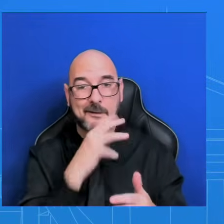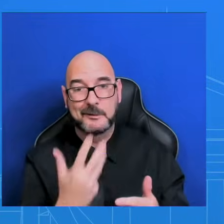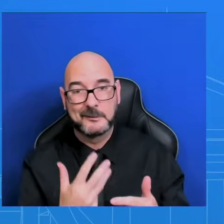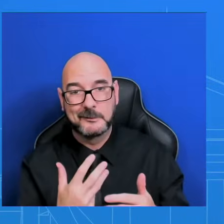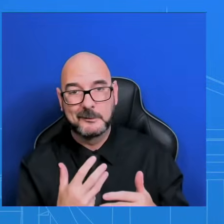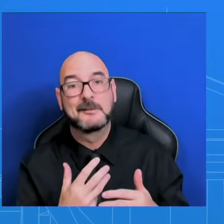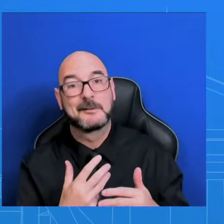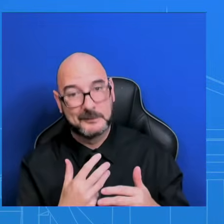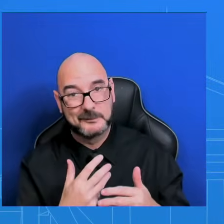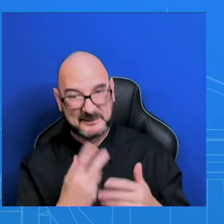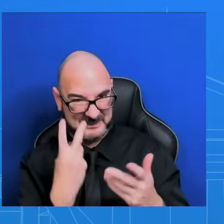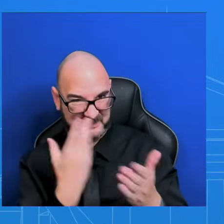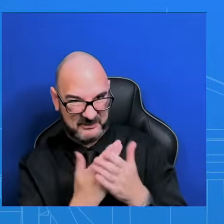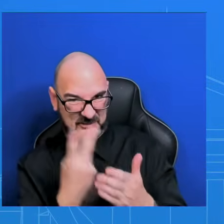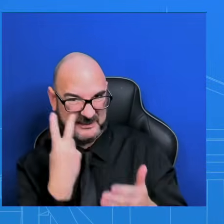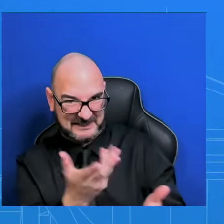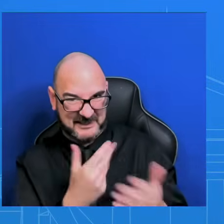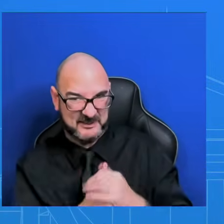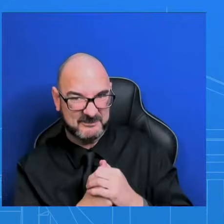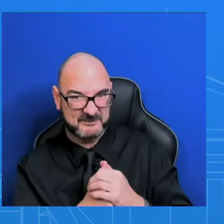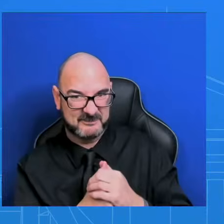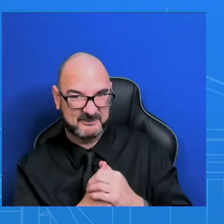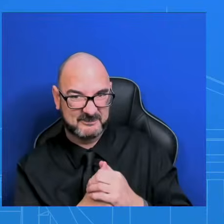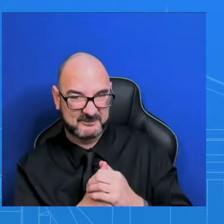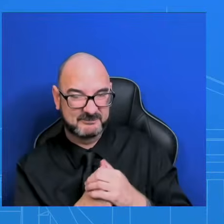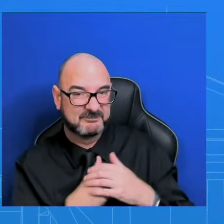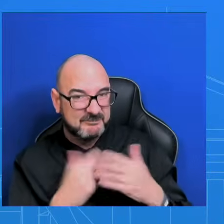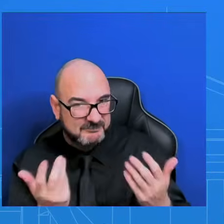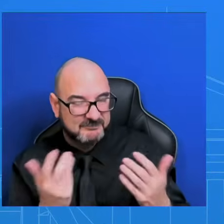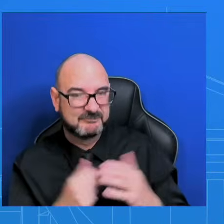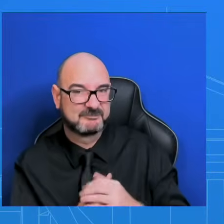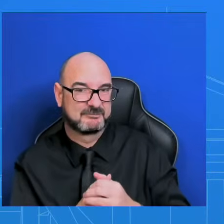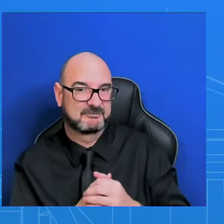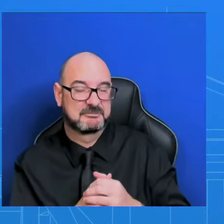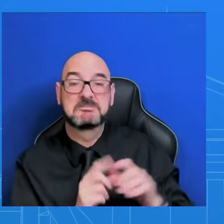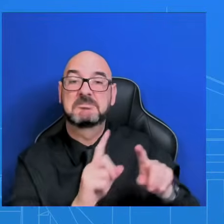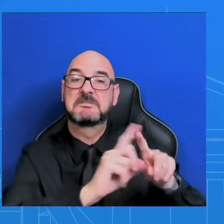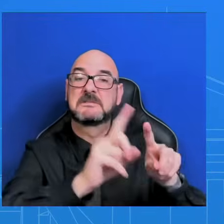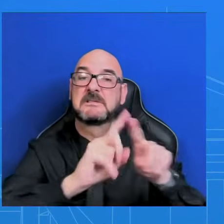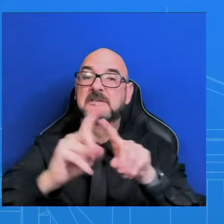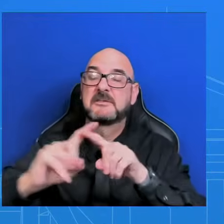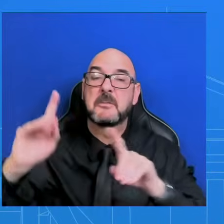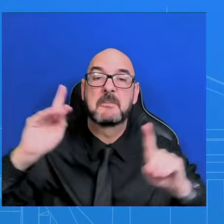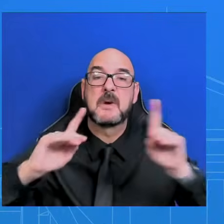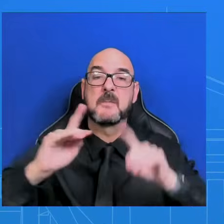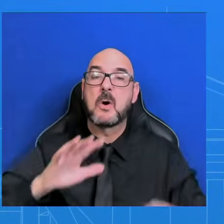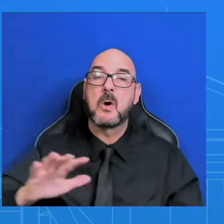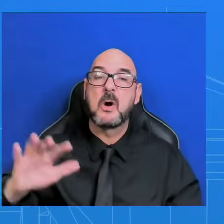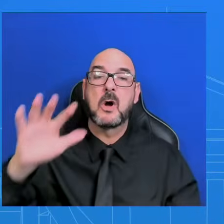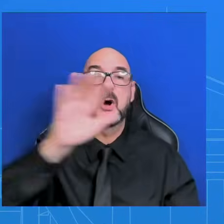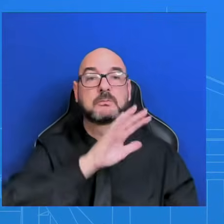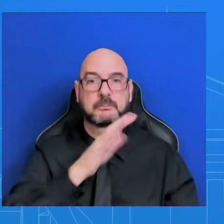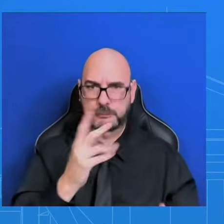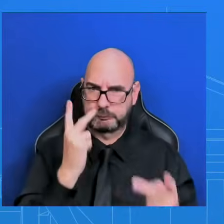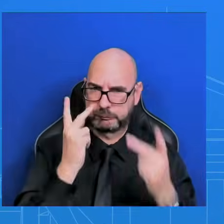from an array of -- of folks just across the spectrum. And so, I've heard those comments. That is not something that the President believes.